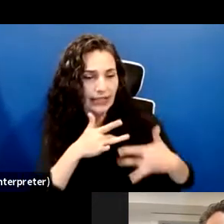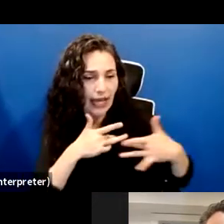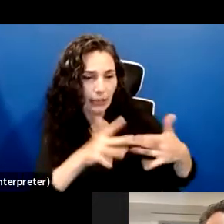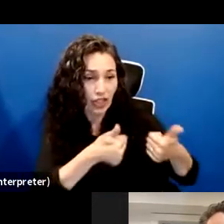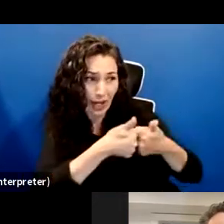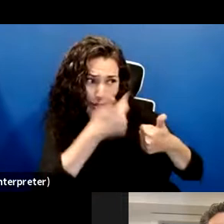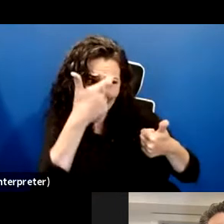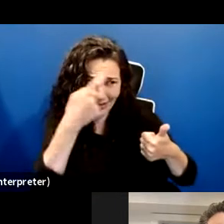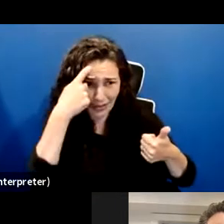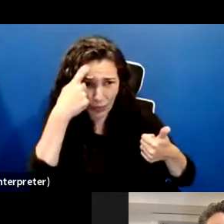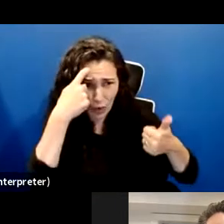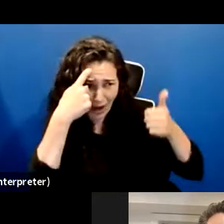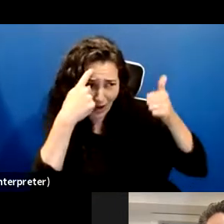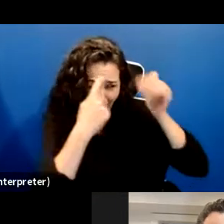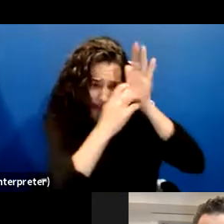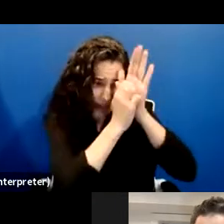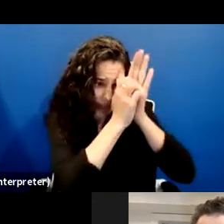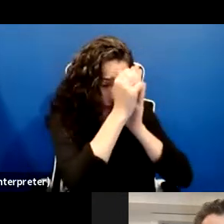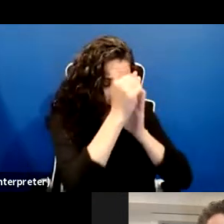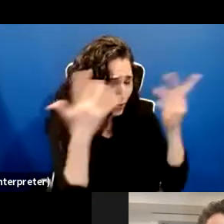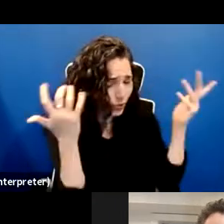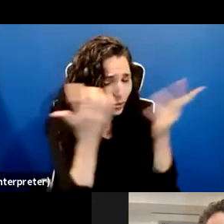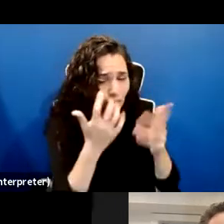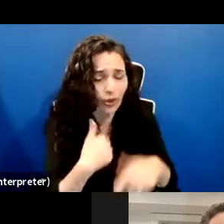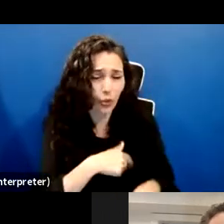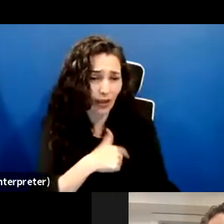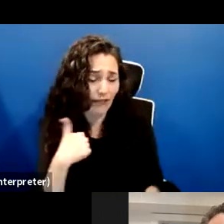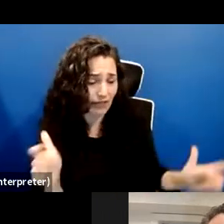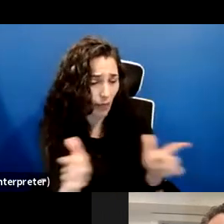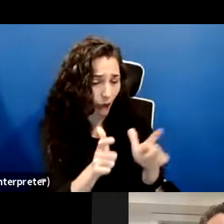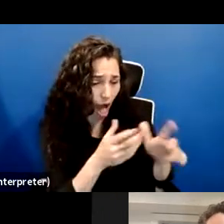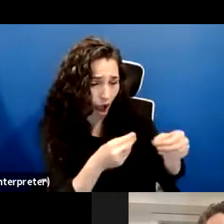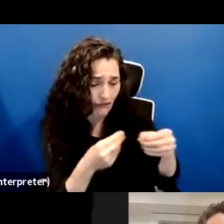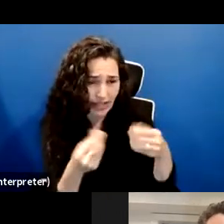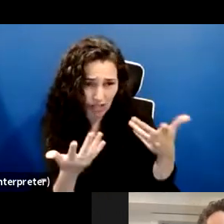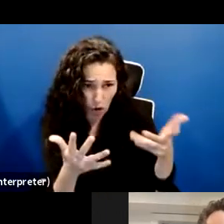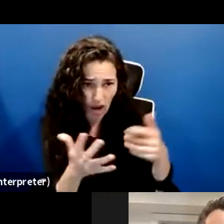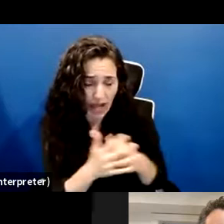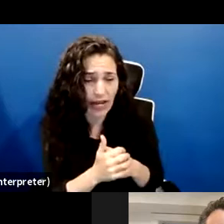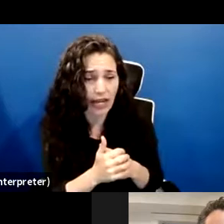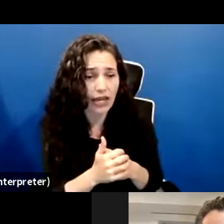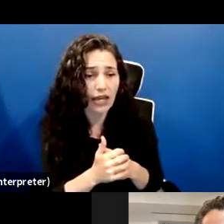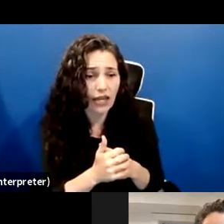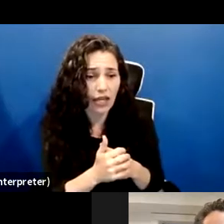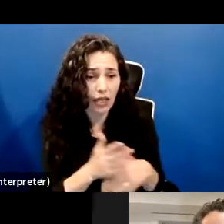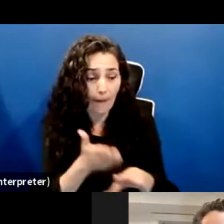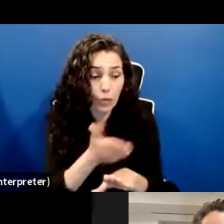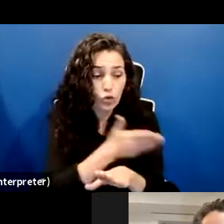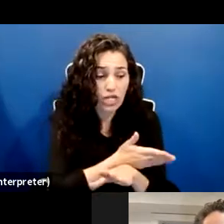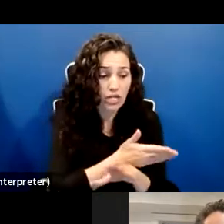And so it is, and we have you know, small offices in our preoperative spaces and whatnot.